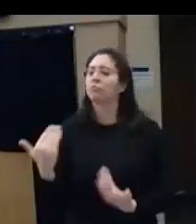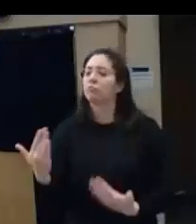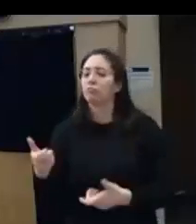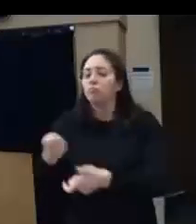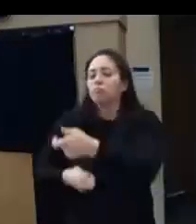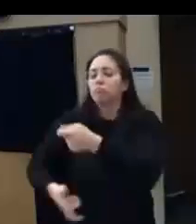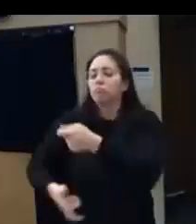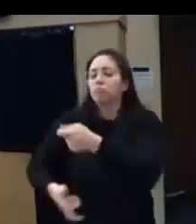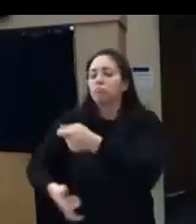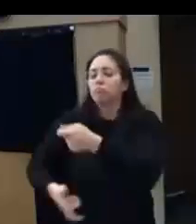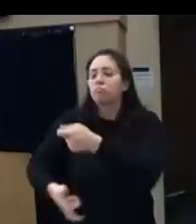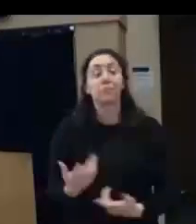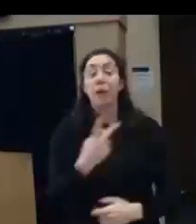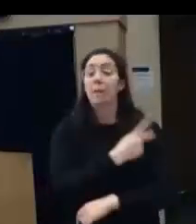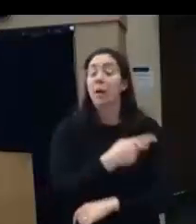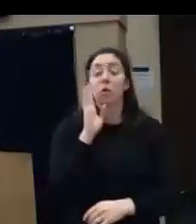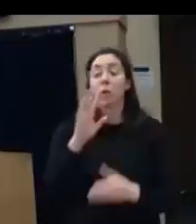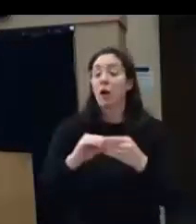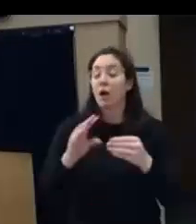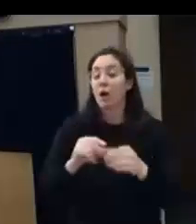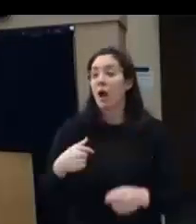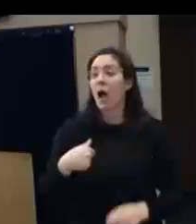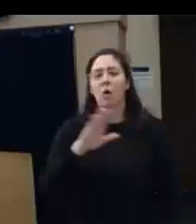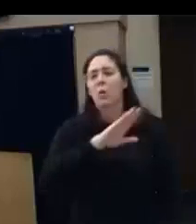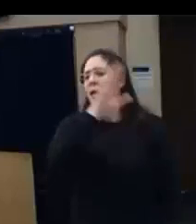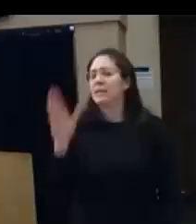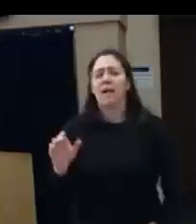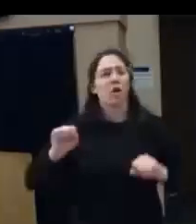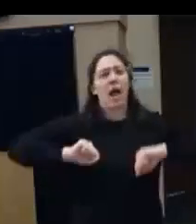I've had patients say for example that I will never have another exercise stress test because